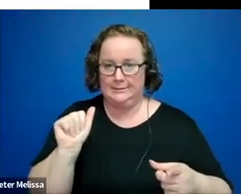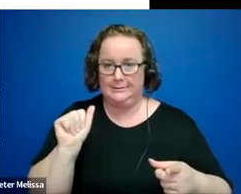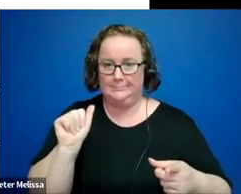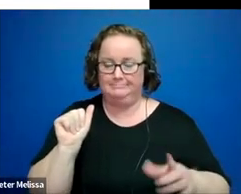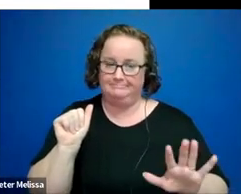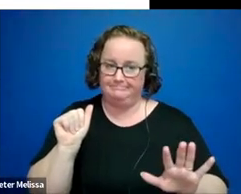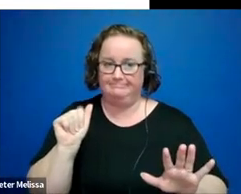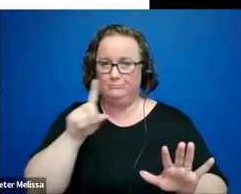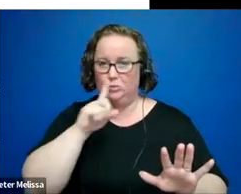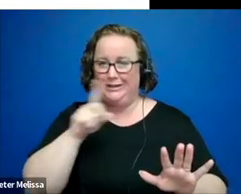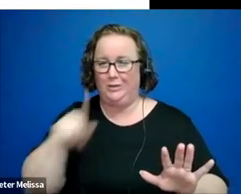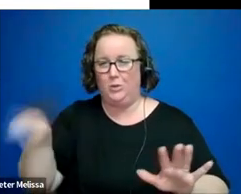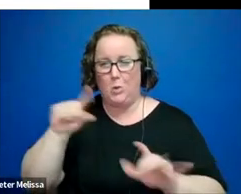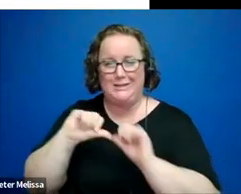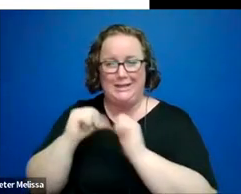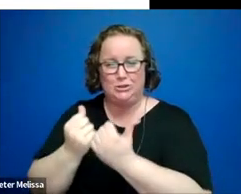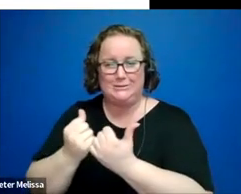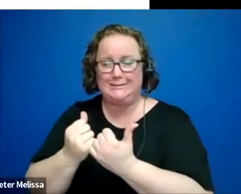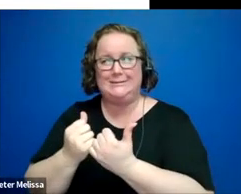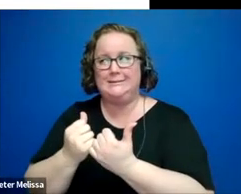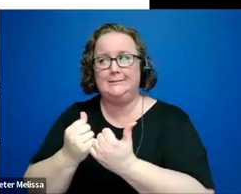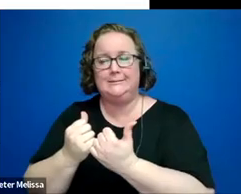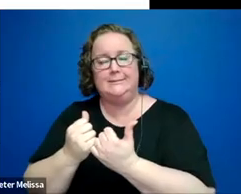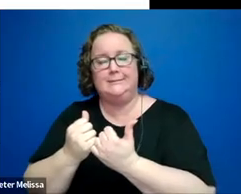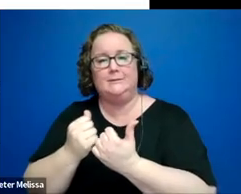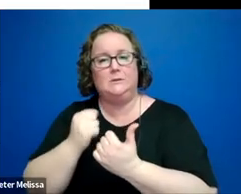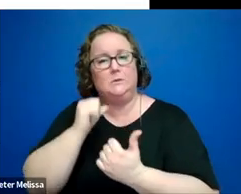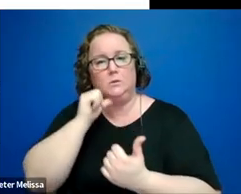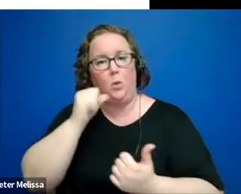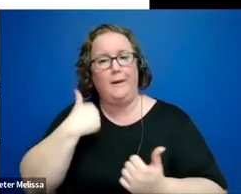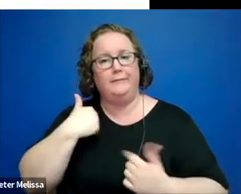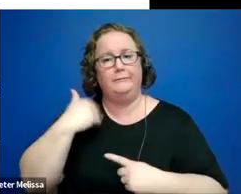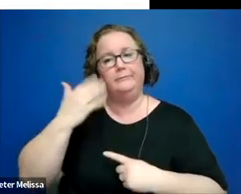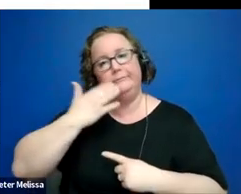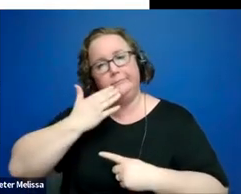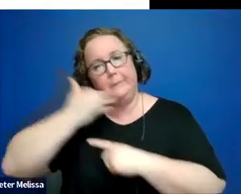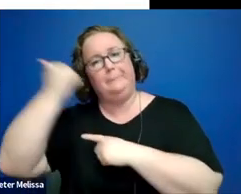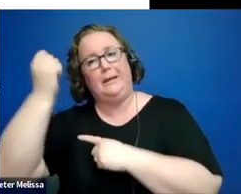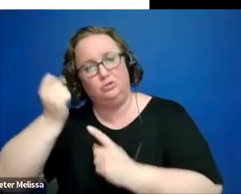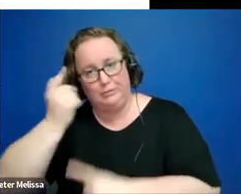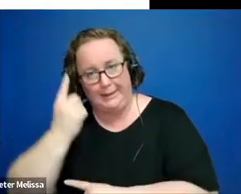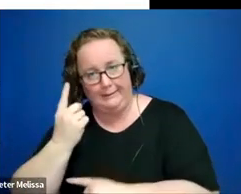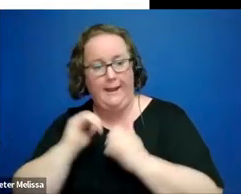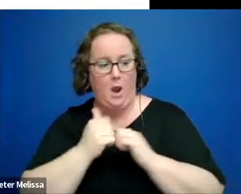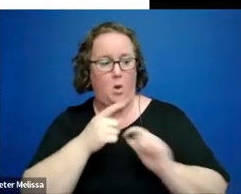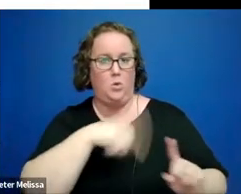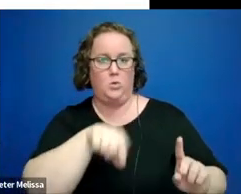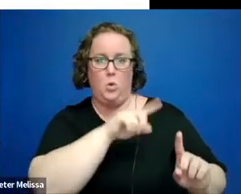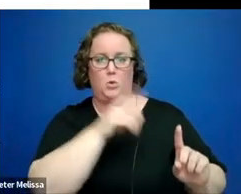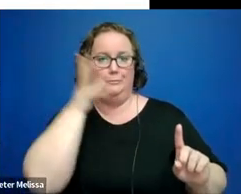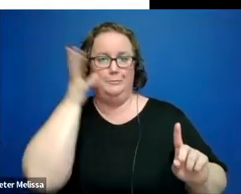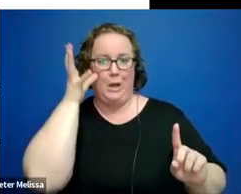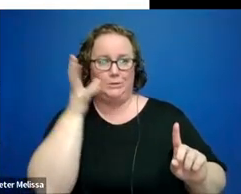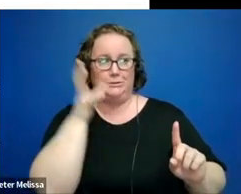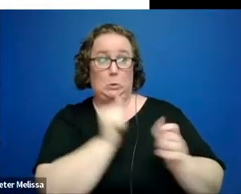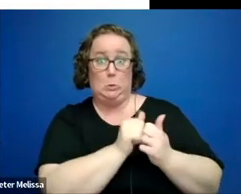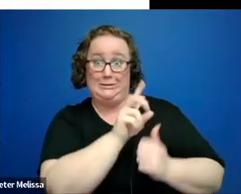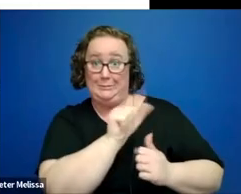agencies may not have an understanding about the ways in which parents with disabilities parent, and often are